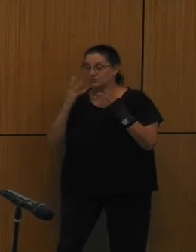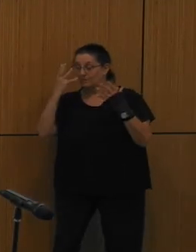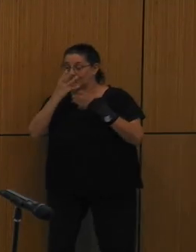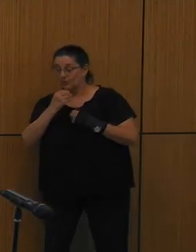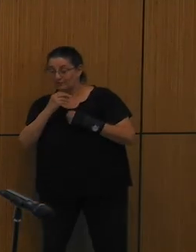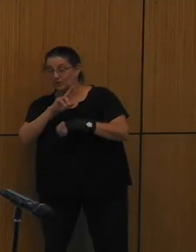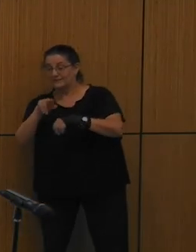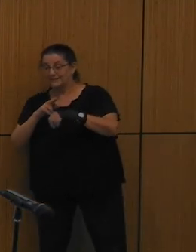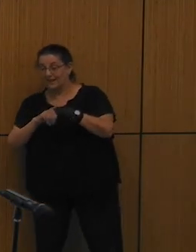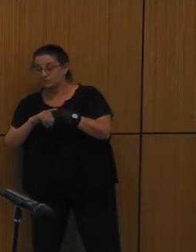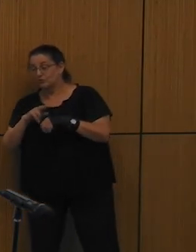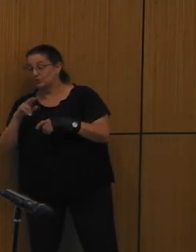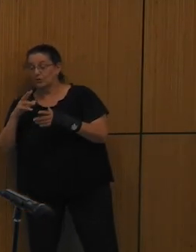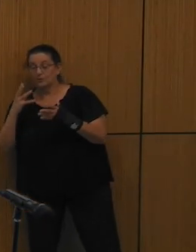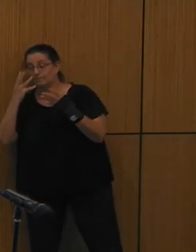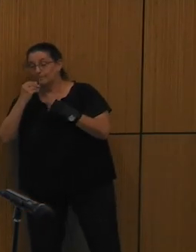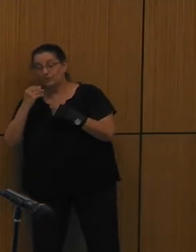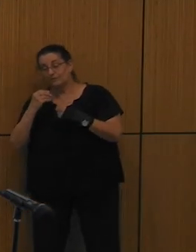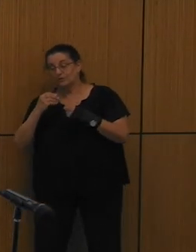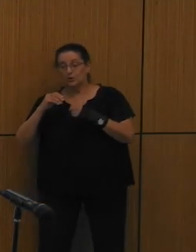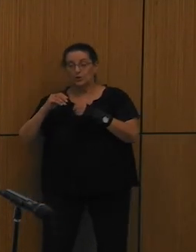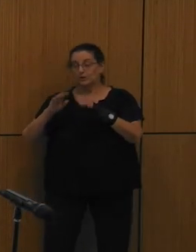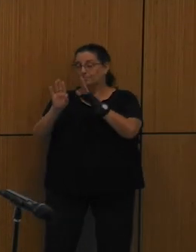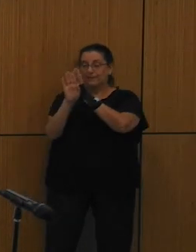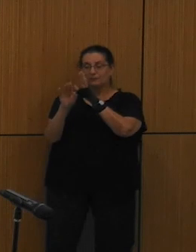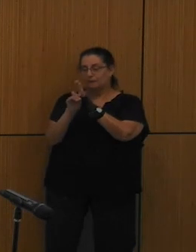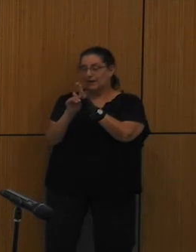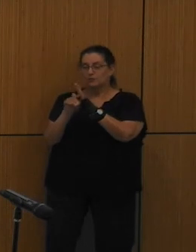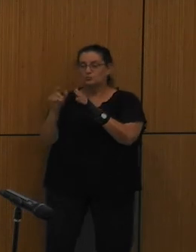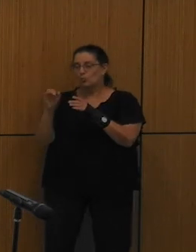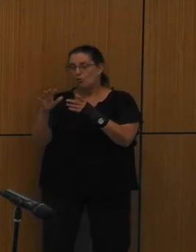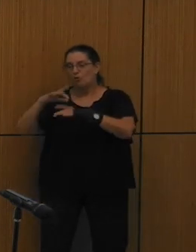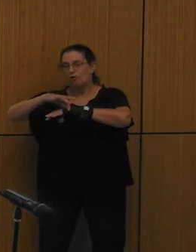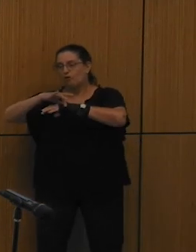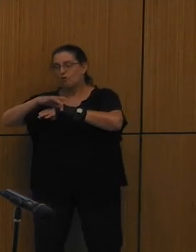vistas, little snippets from like, the planet Earth documentaries. Right? We can all kind of agree, like,